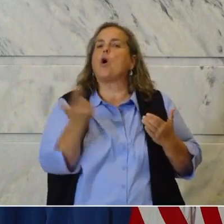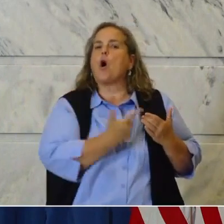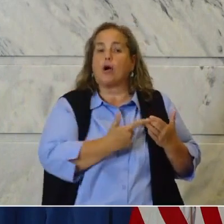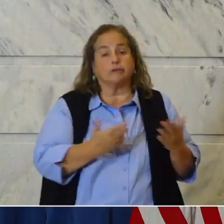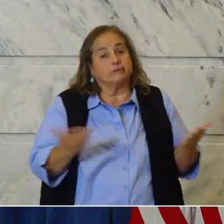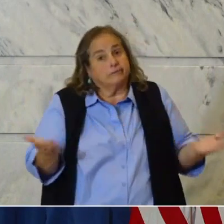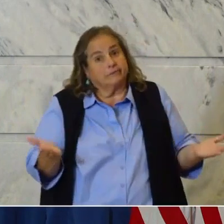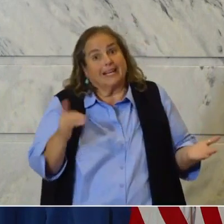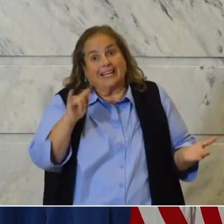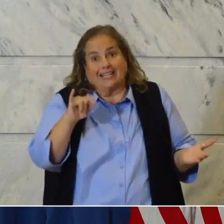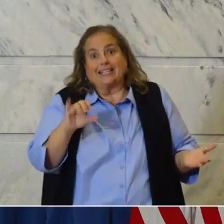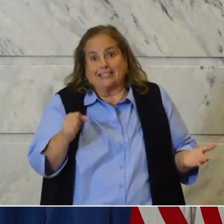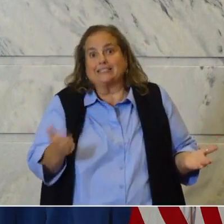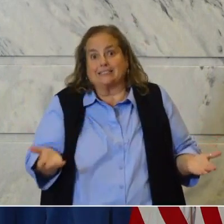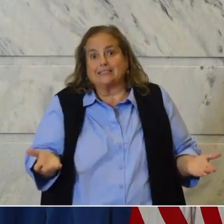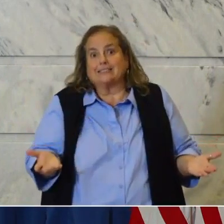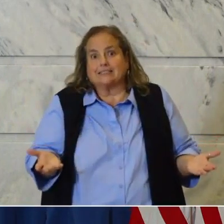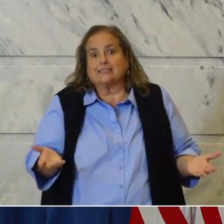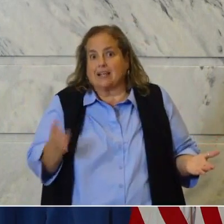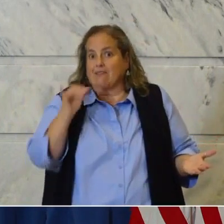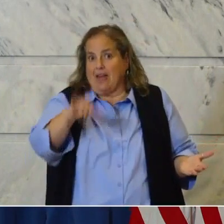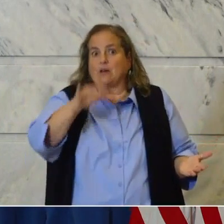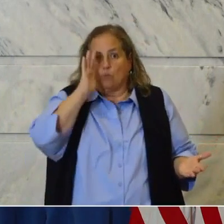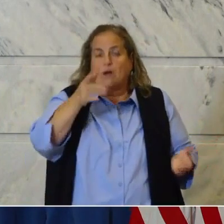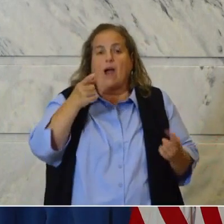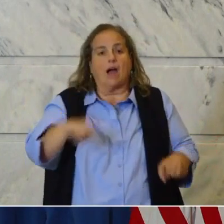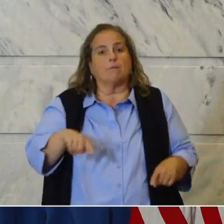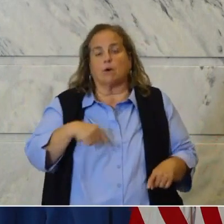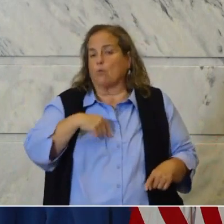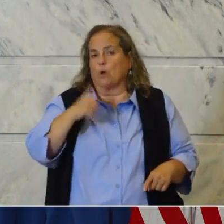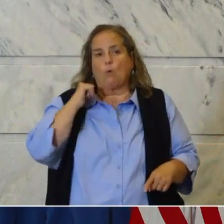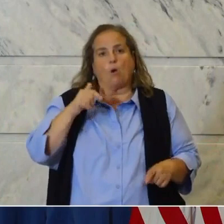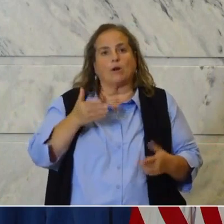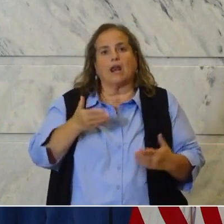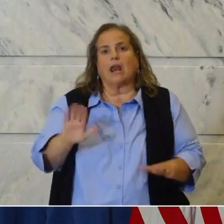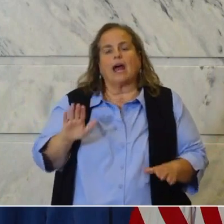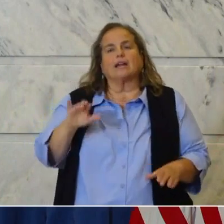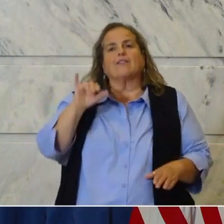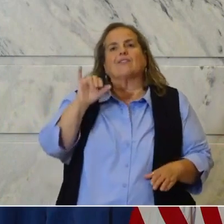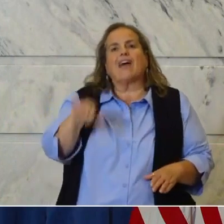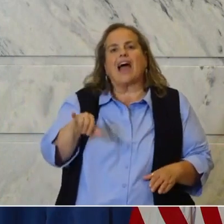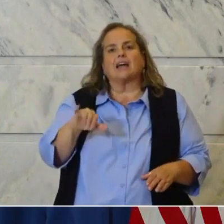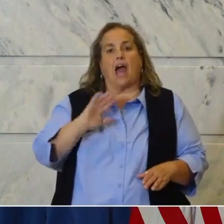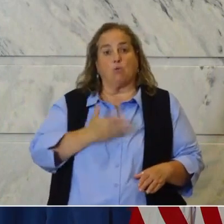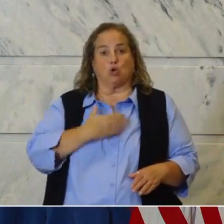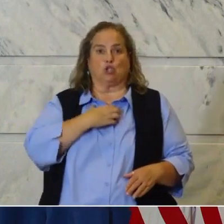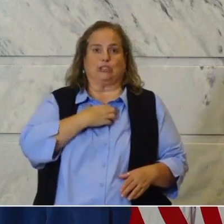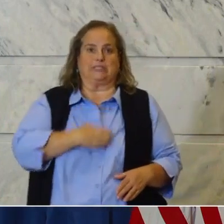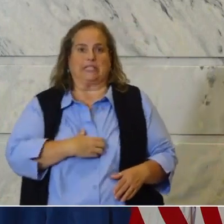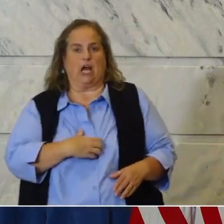not going to let that advice, um, we're not going to let our desire on sports